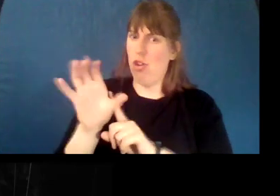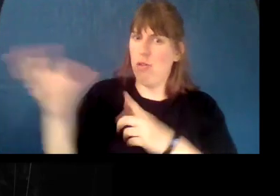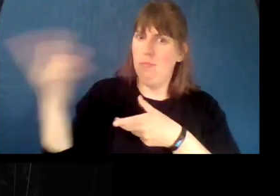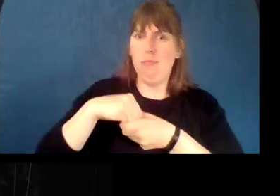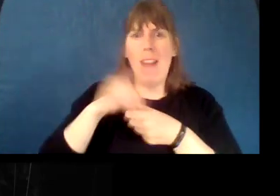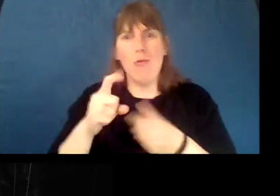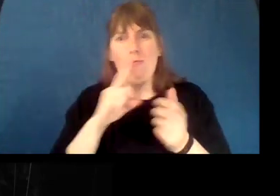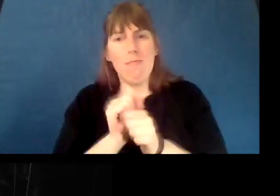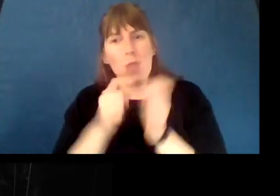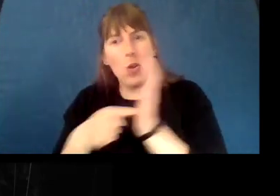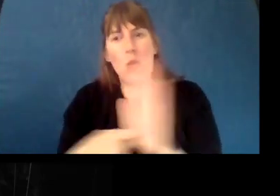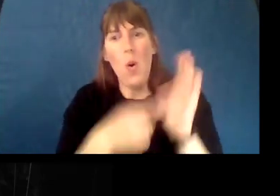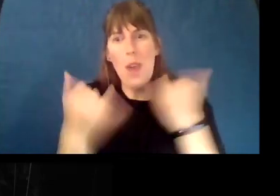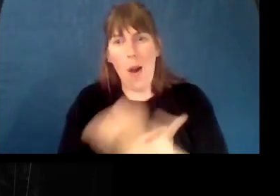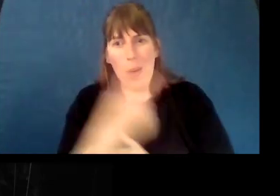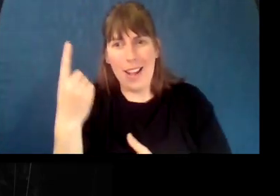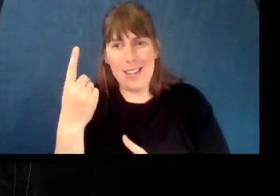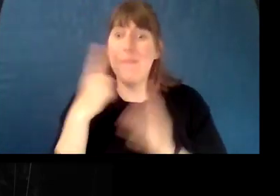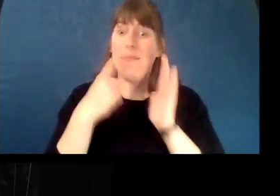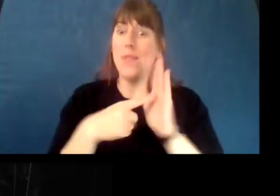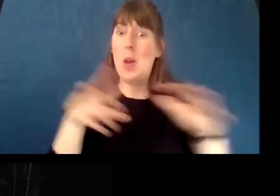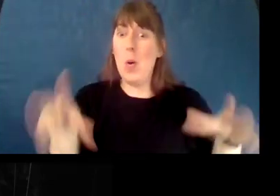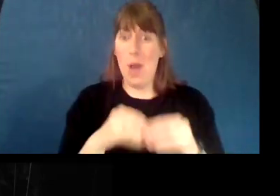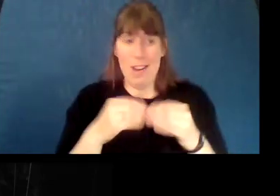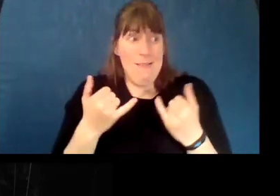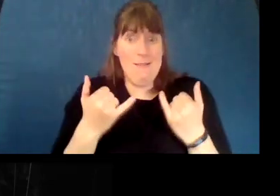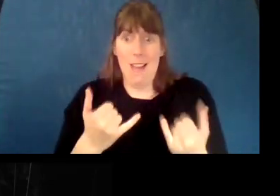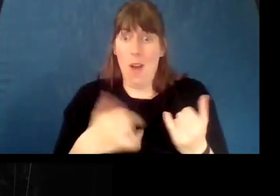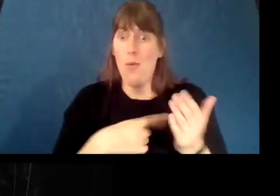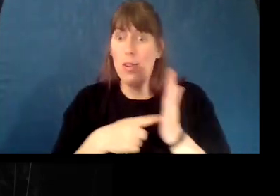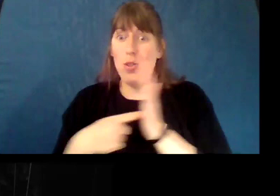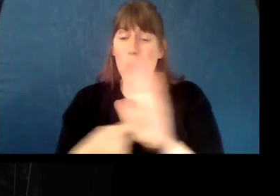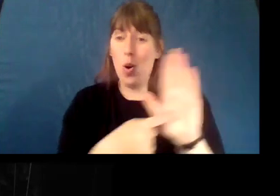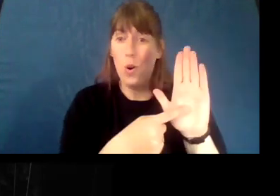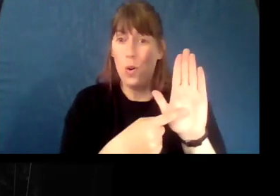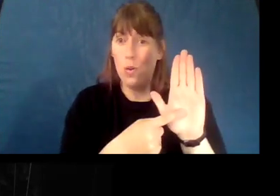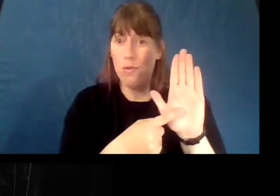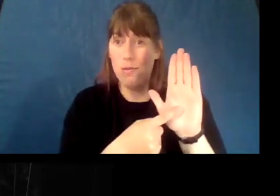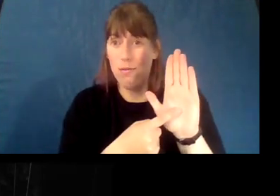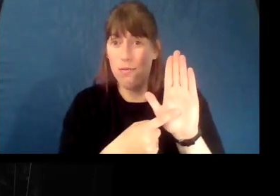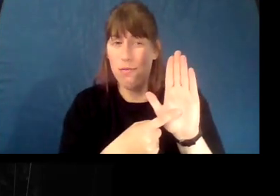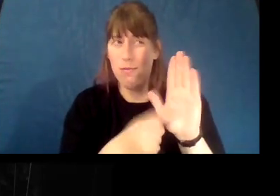you are performing a wedding in the present, it doesn't constitute as something traditional,